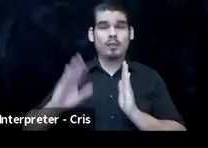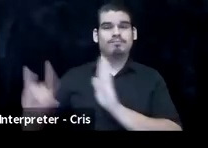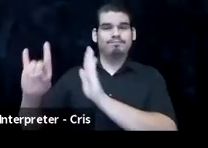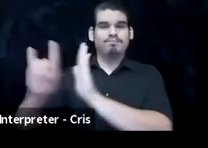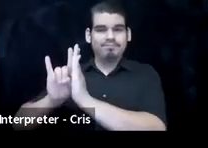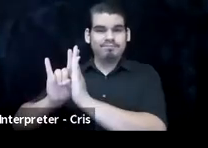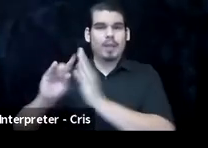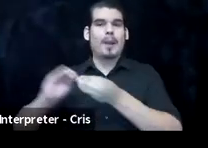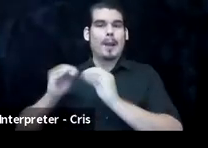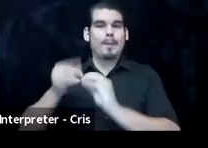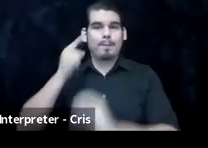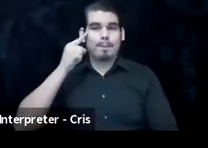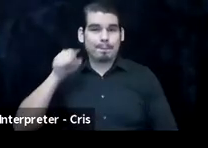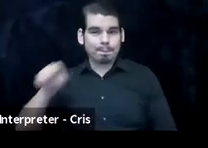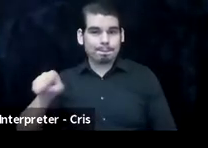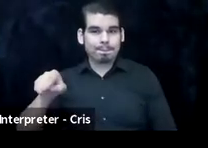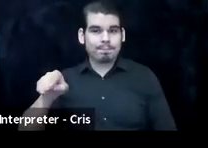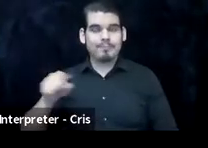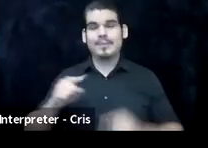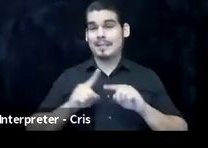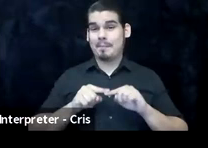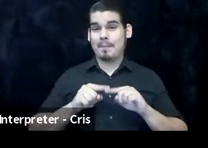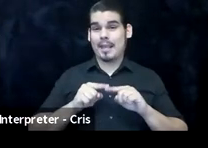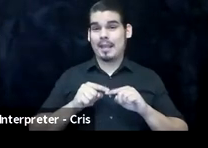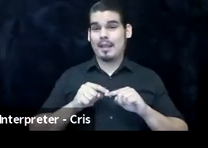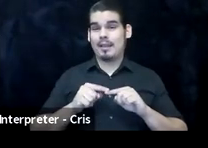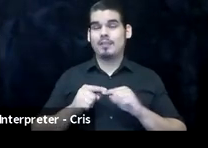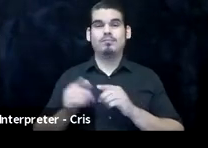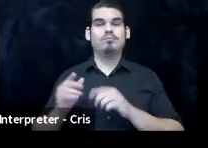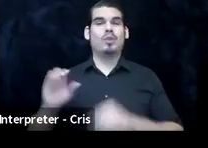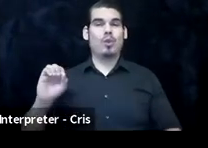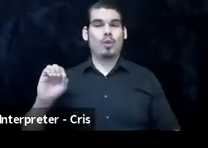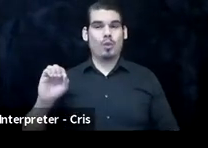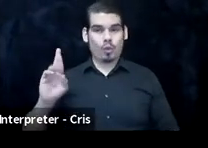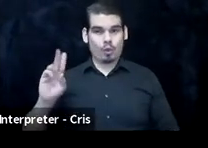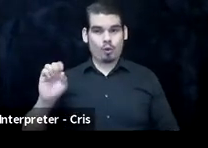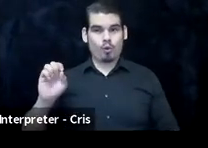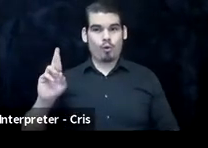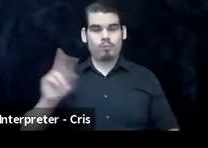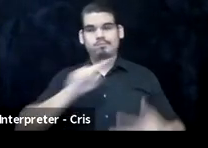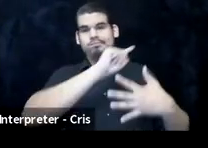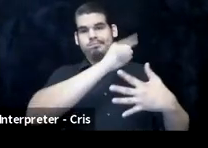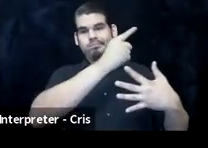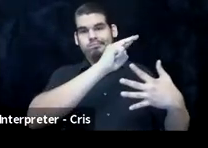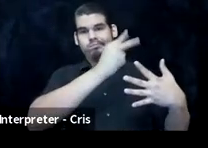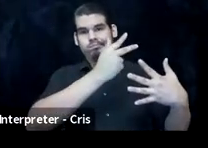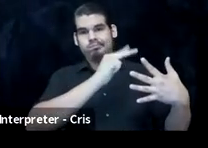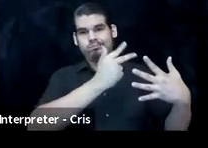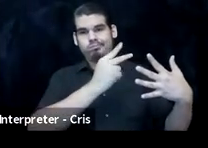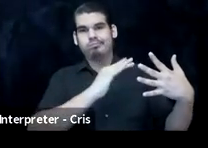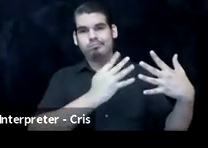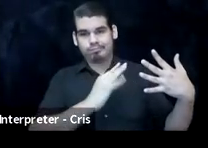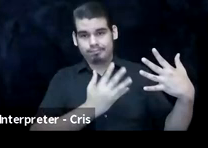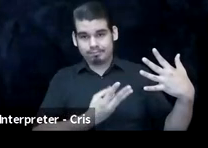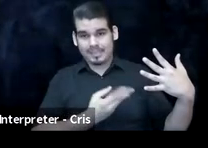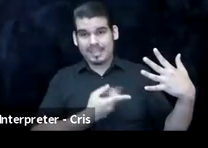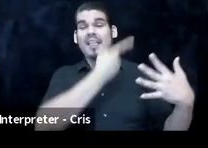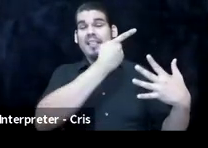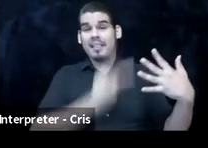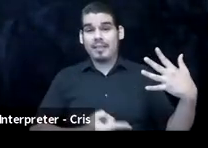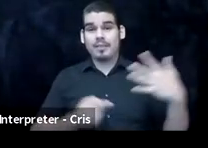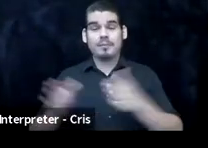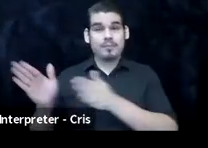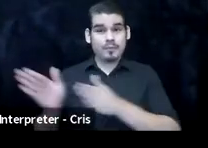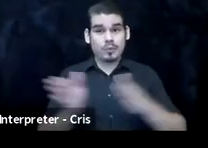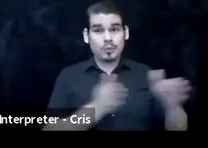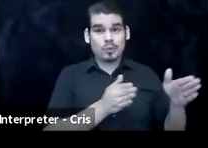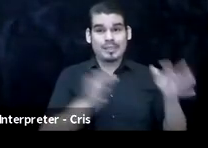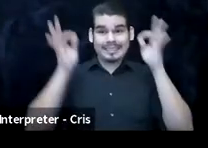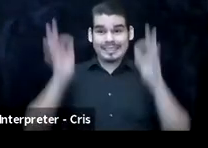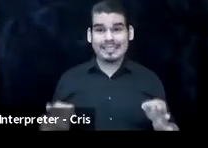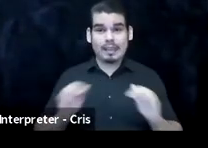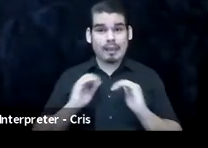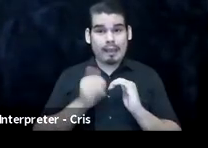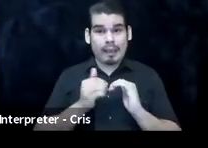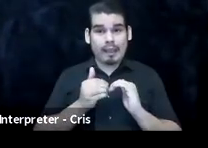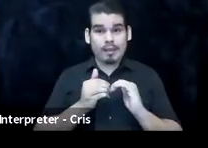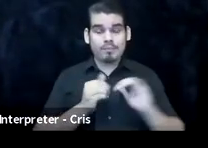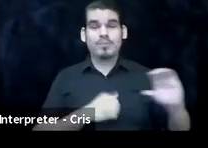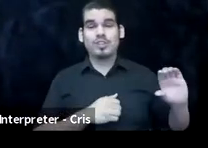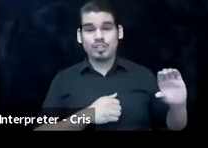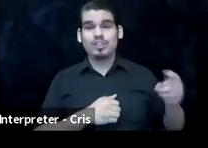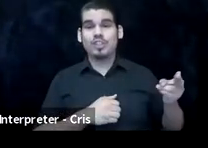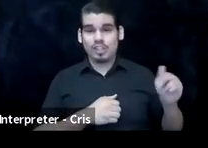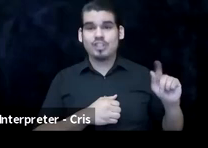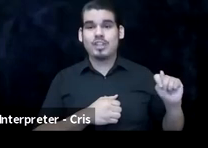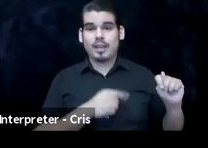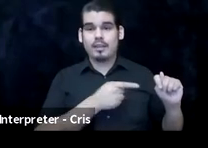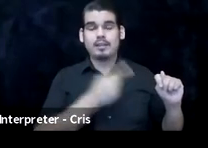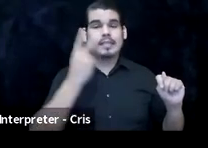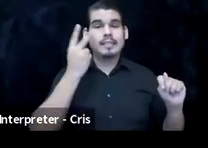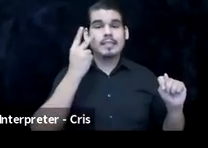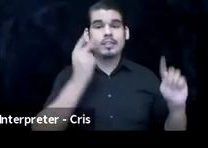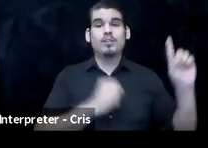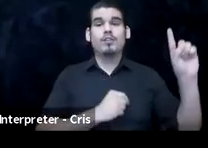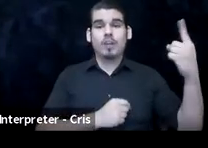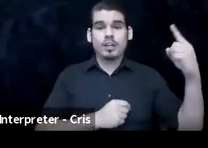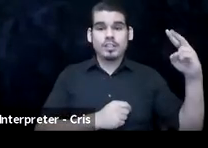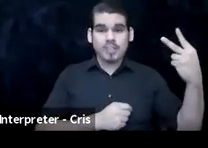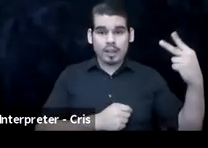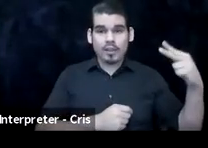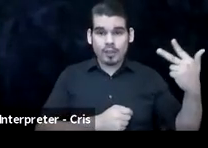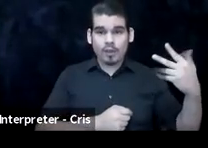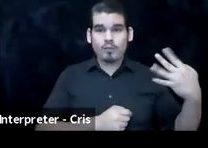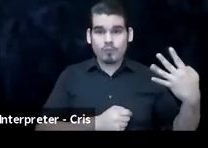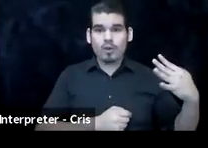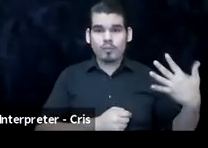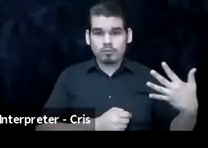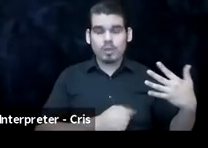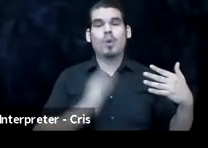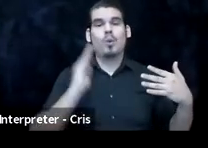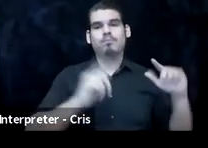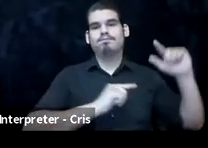Katherine Squire: That depends on you know the order that they came in the chat so yeah the base, basically, the way that we are going to decide the orders just that you know the chat can kind of order, who is coming out what messages are coming out so we'll kind of go through that that way um.